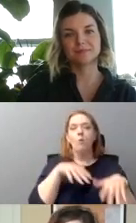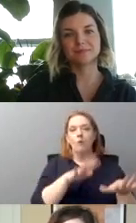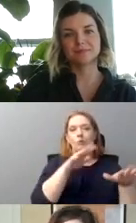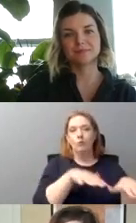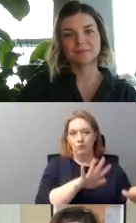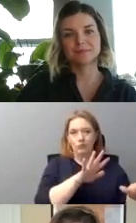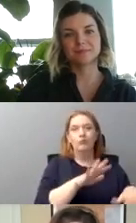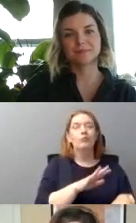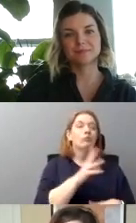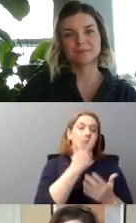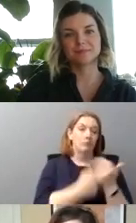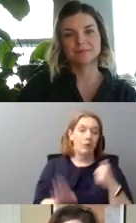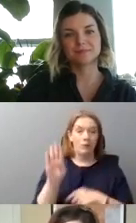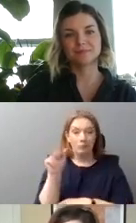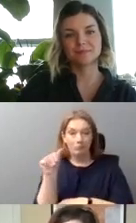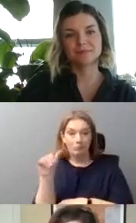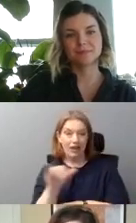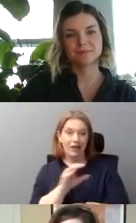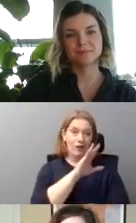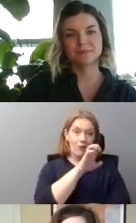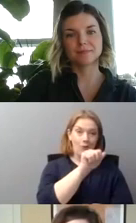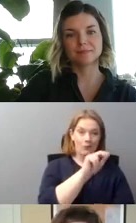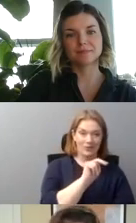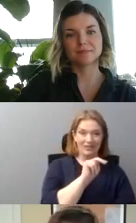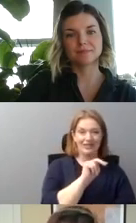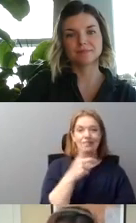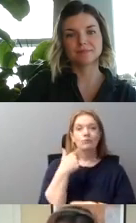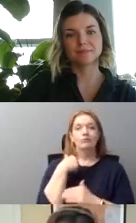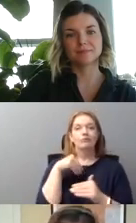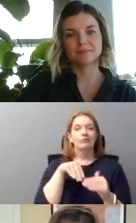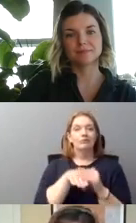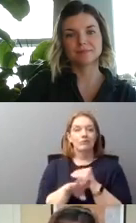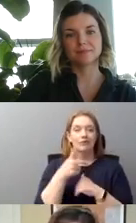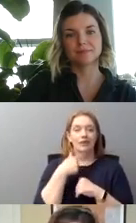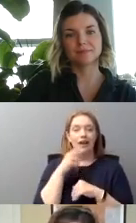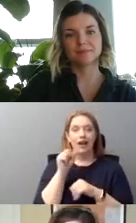of the wonders of coming into the city for me was looking out the window of the airplane, and